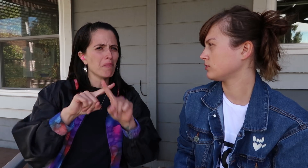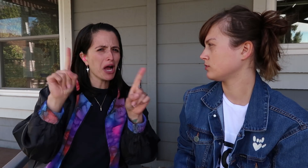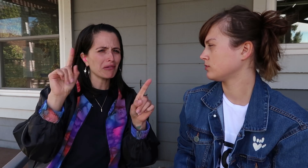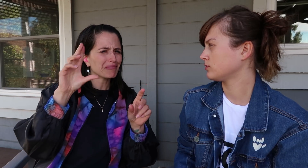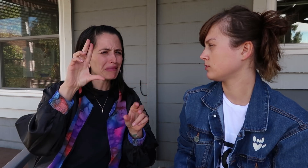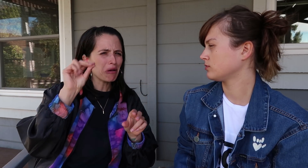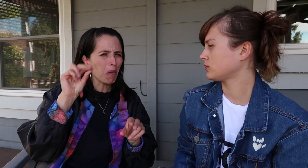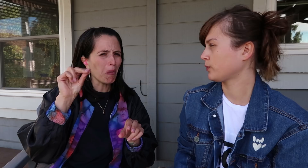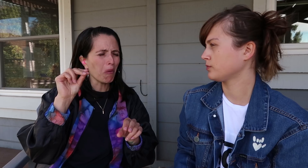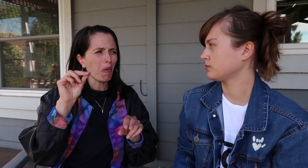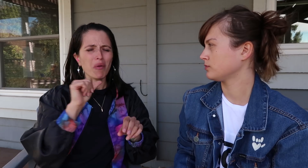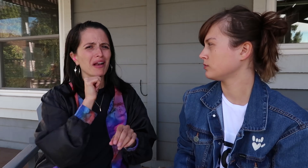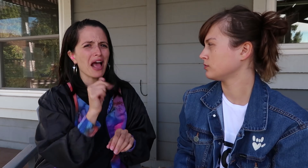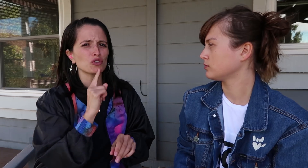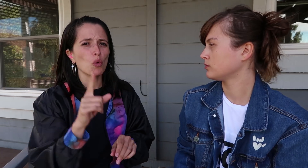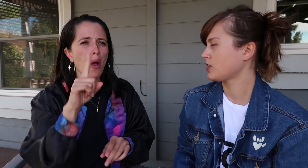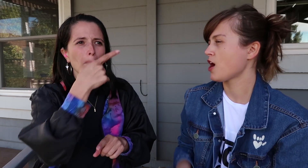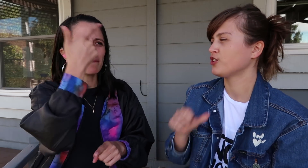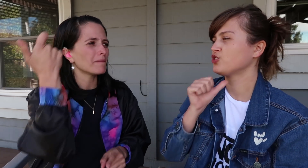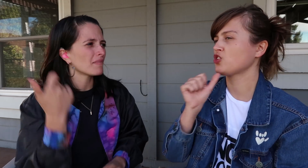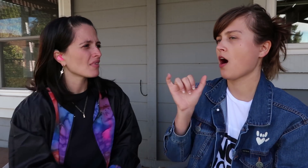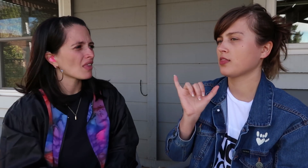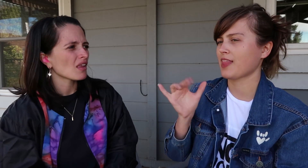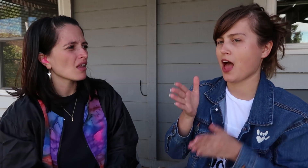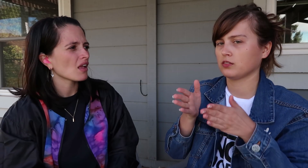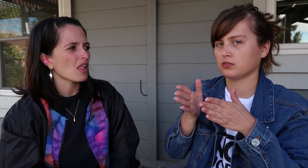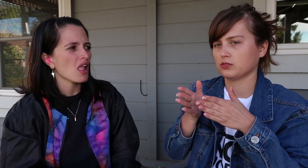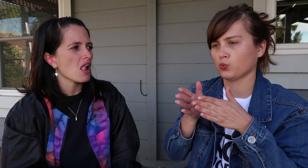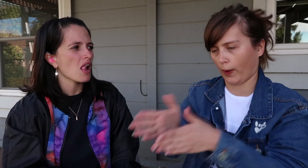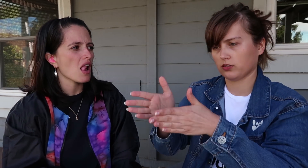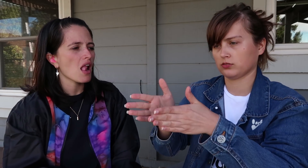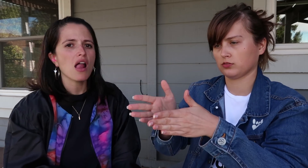But that's not true. Not in the same way.